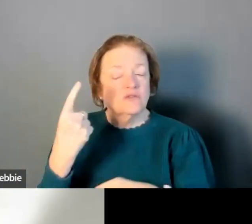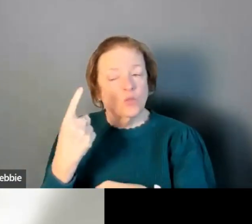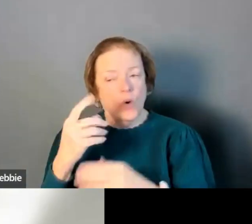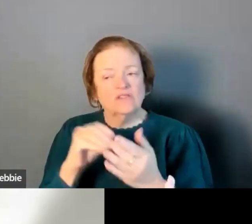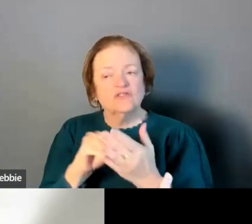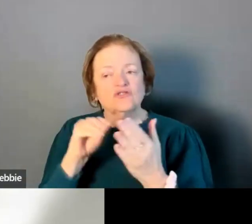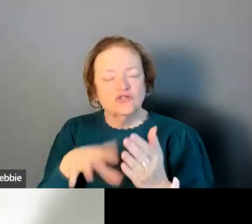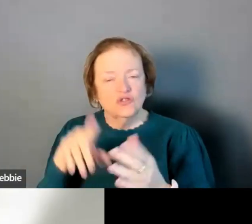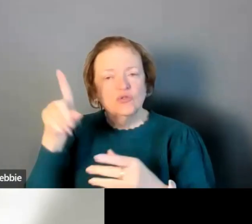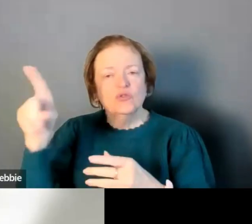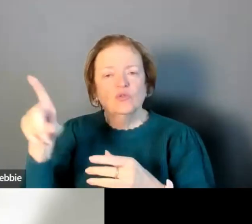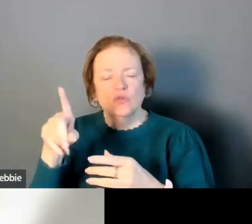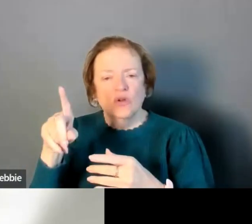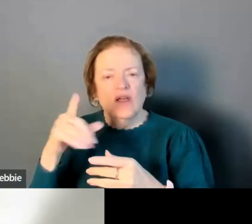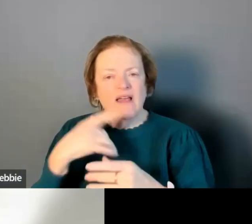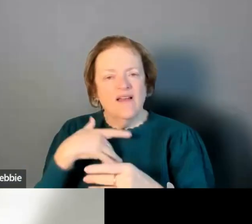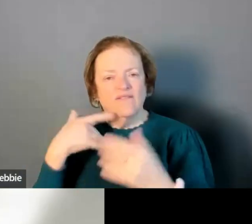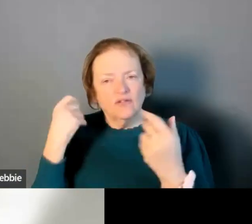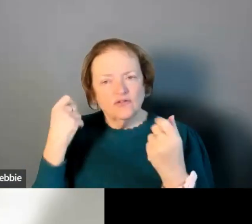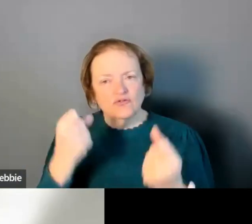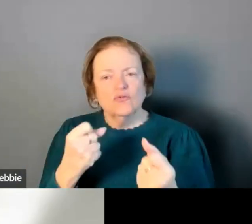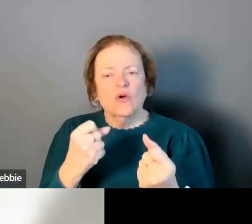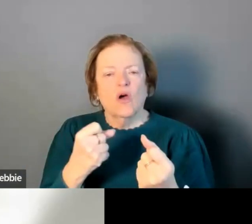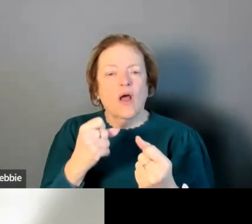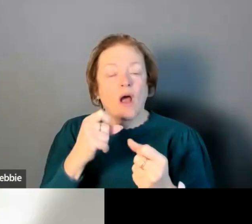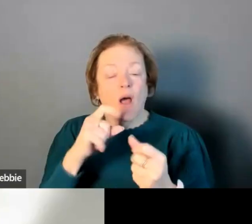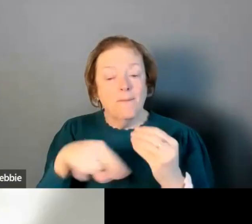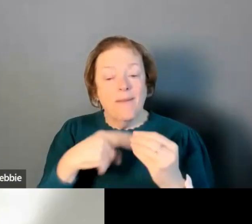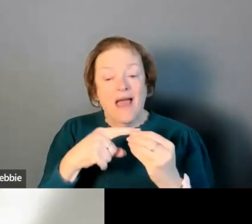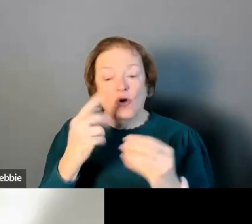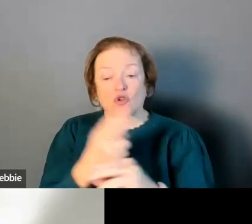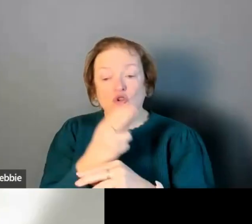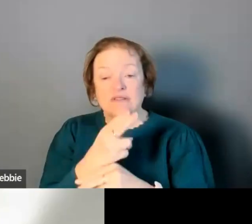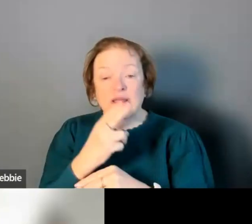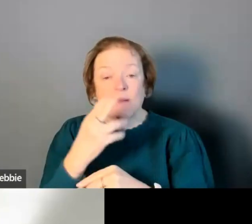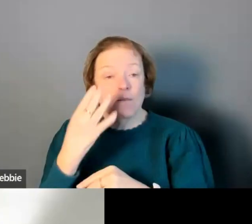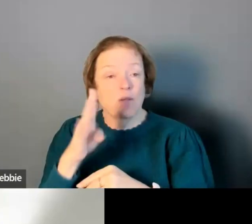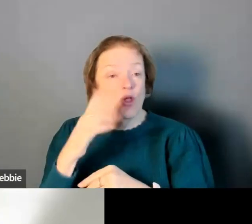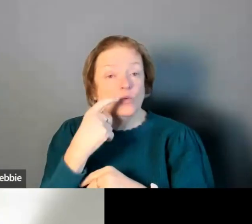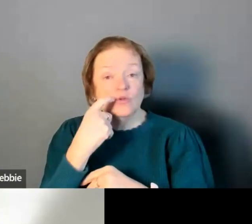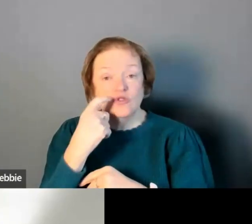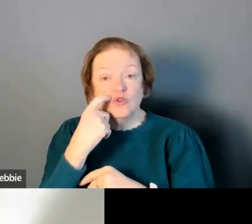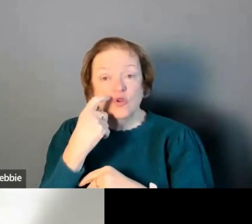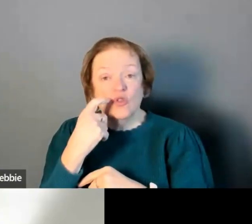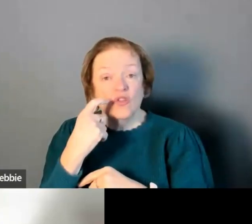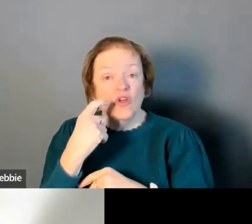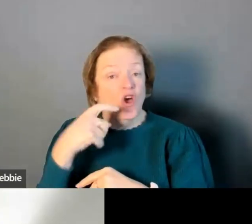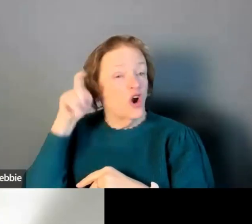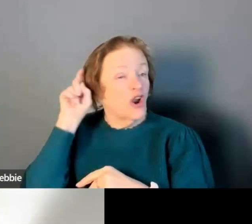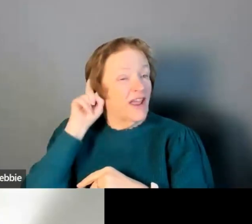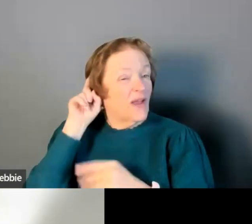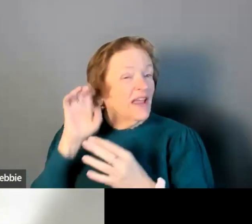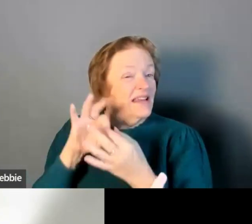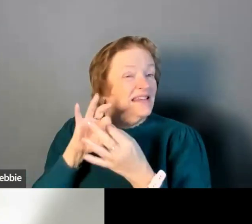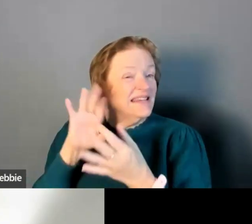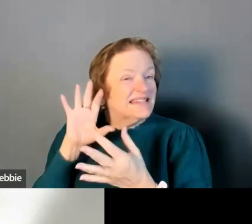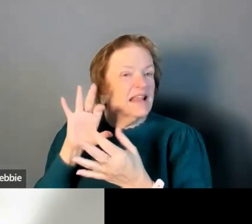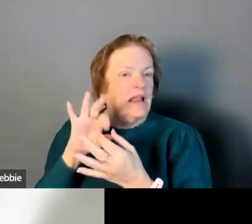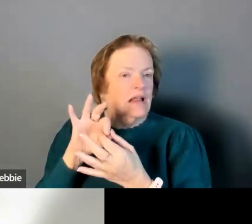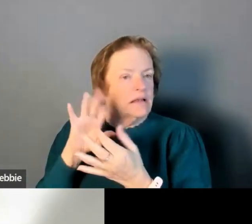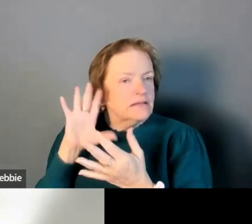adamant her mother was adamant about her using Bluetooth, and then what happened? Her hearing aid kept disconnecting. It kept disconnecting, because she goes home at night,